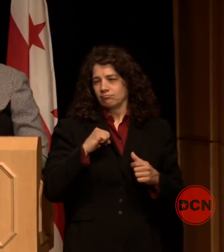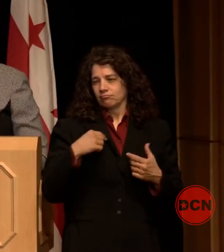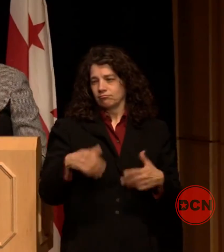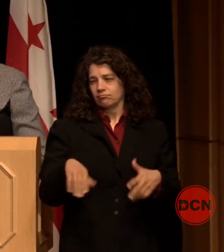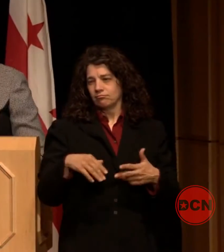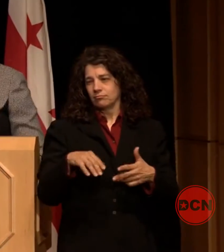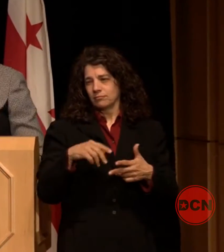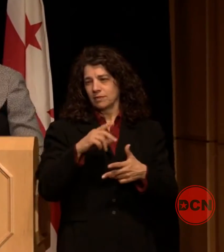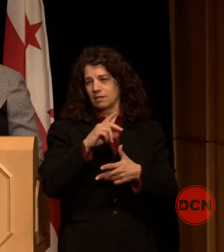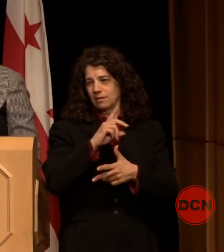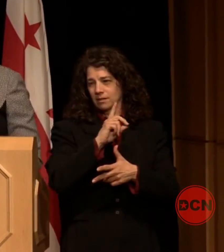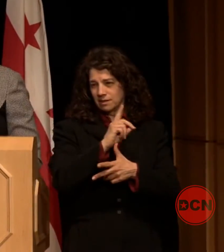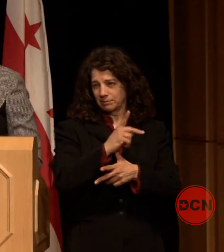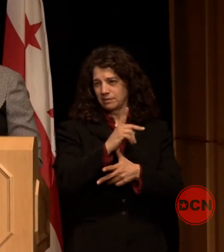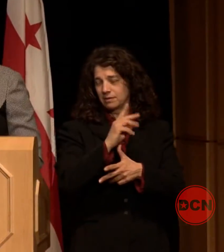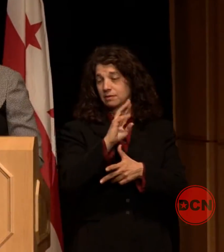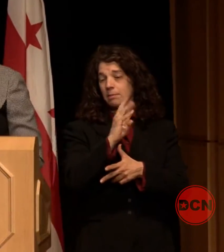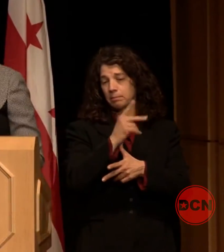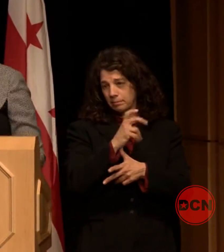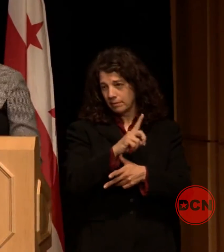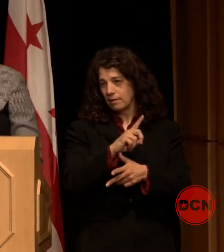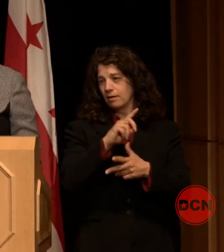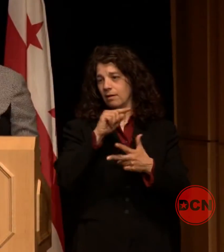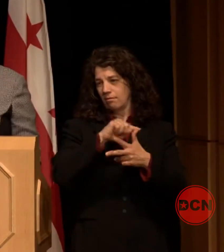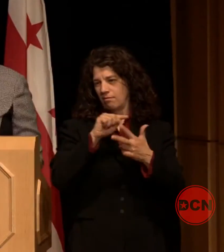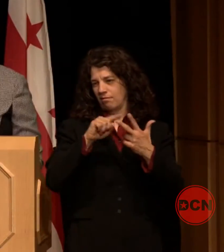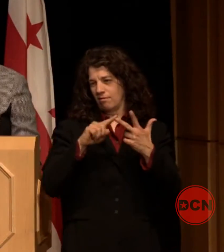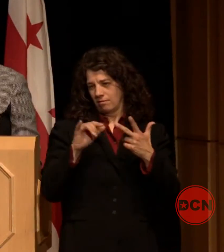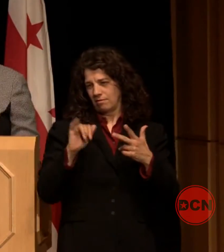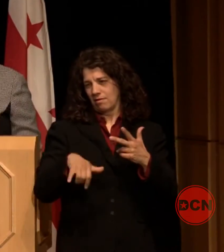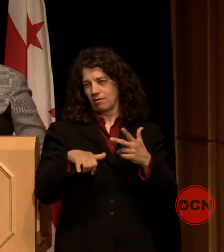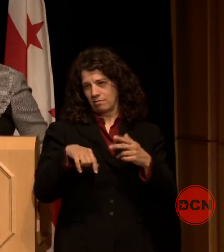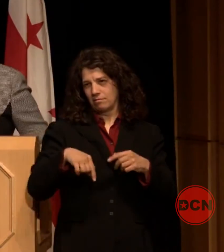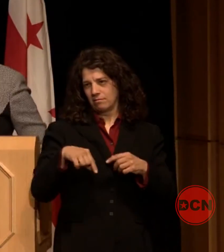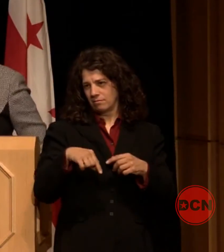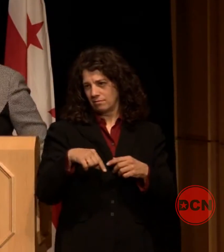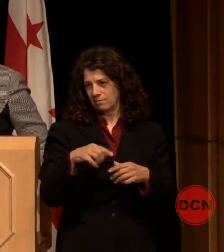BRIAN KENNER. ISN'T HE DOING AN AWESOME JOB? GIVE HIM A BIG ROUND OF APPLAUSE.